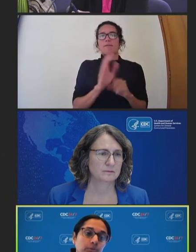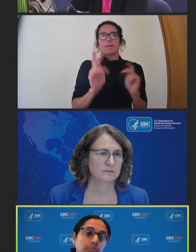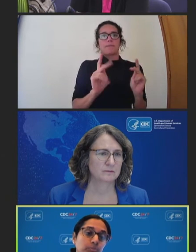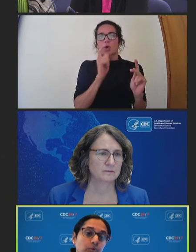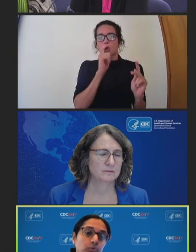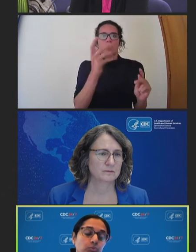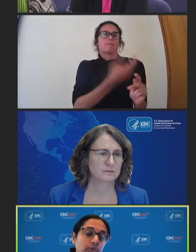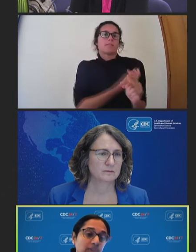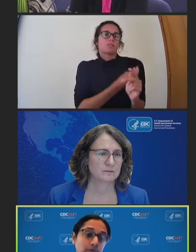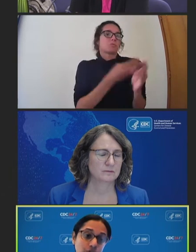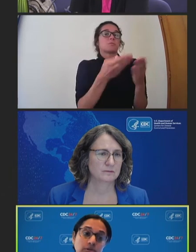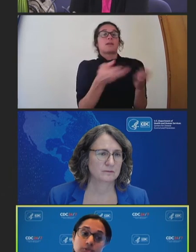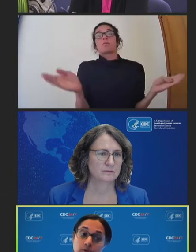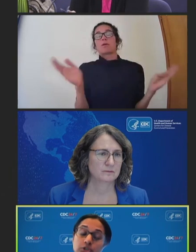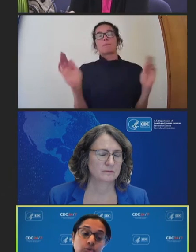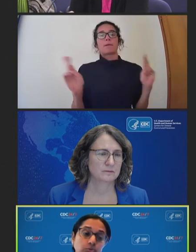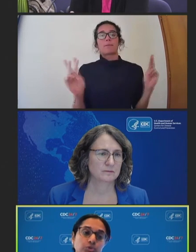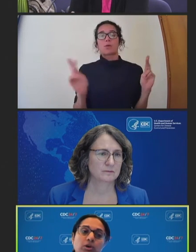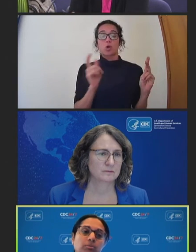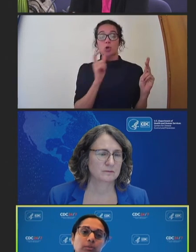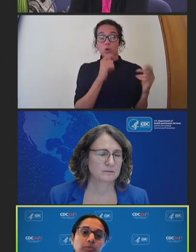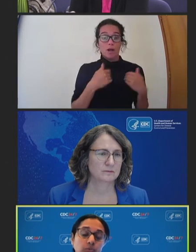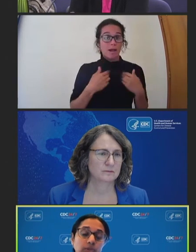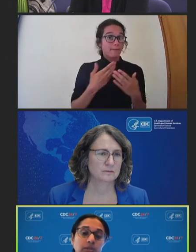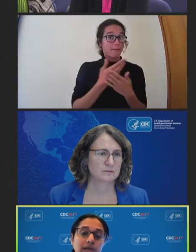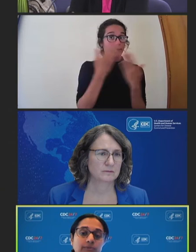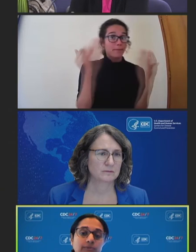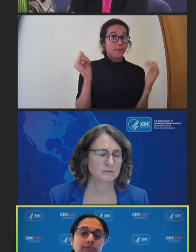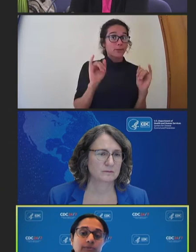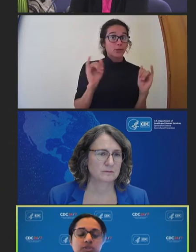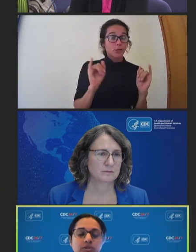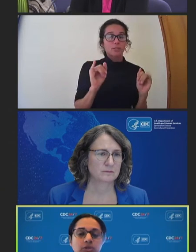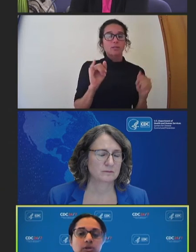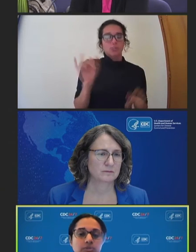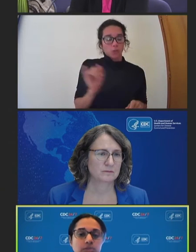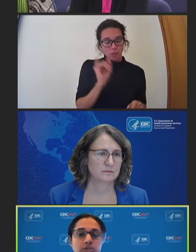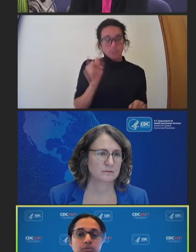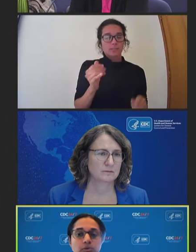the people who without insurance are a huge problem. I mean, we have a 24/7 consultation